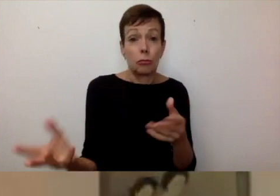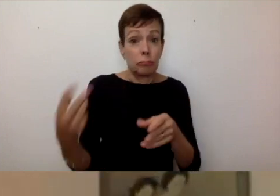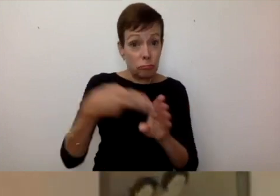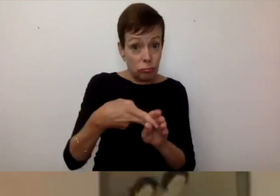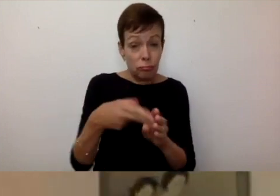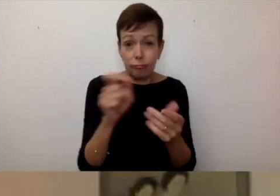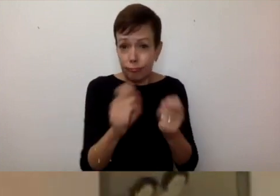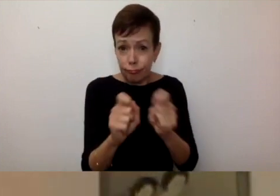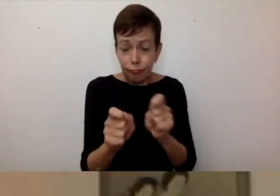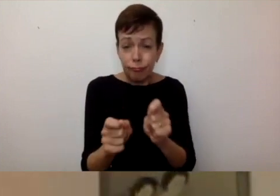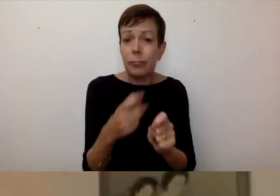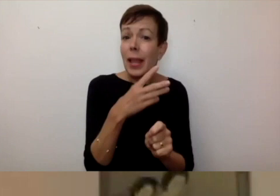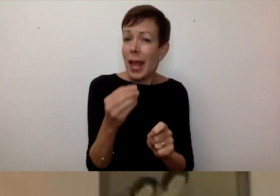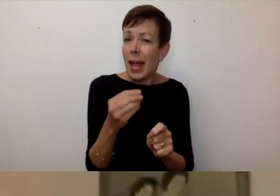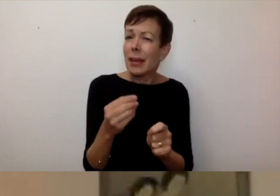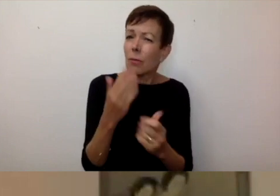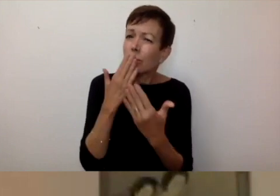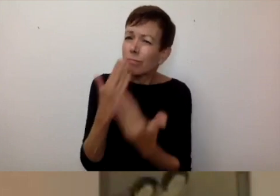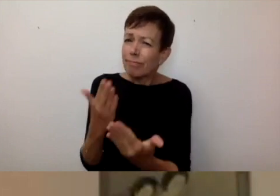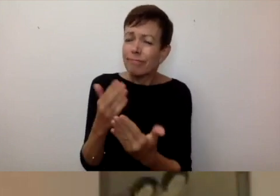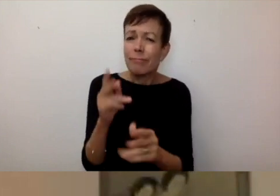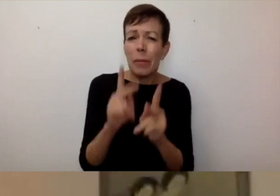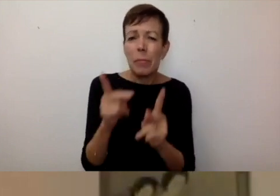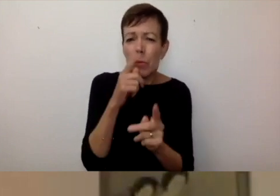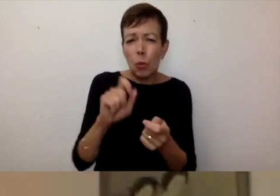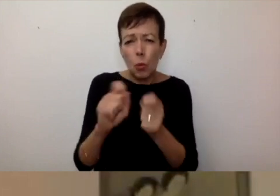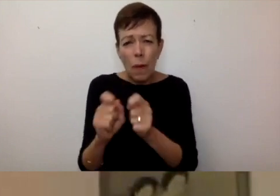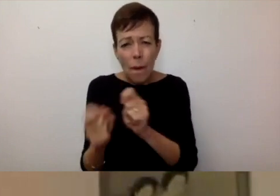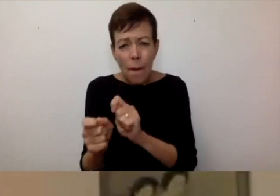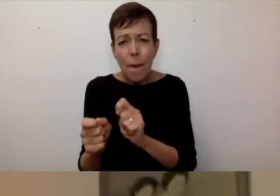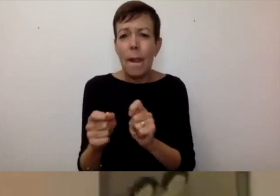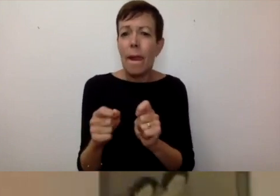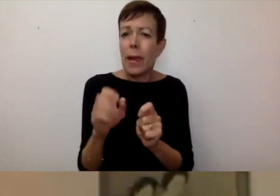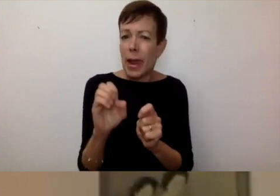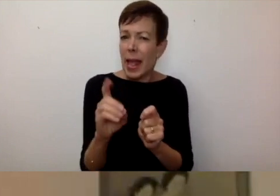at prefix magazine and also the french translator lawrence dubock in montreal